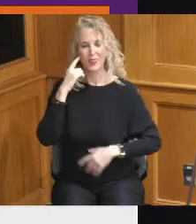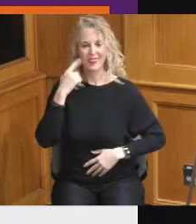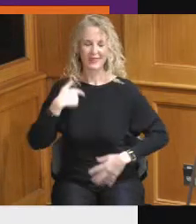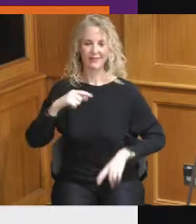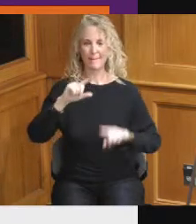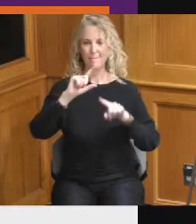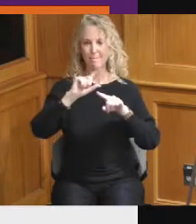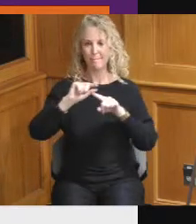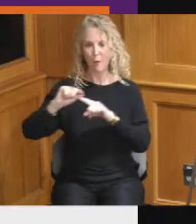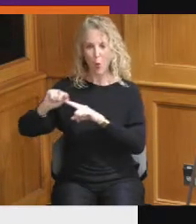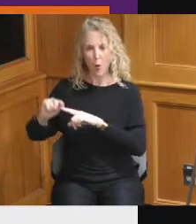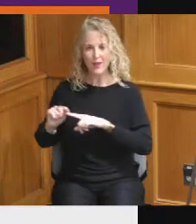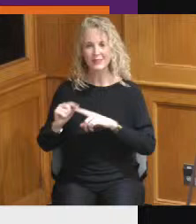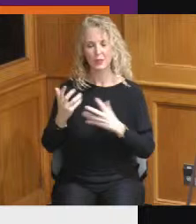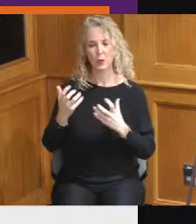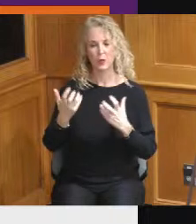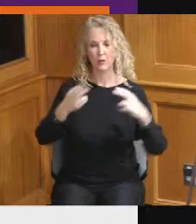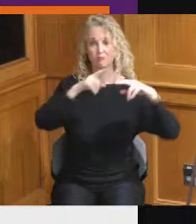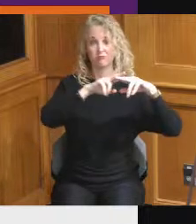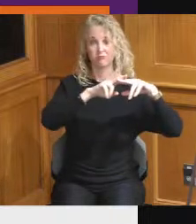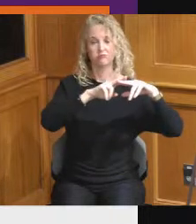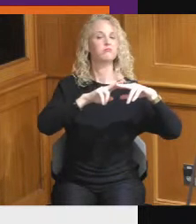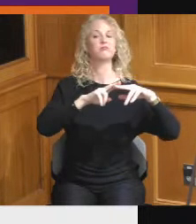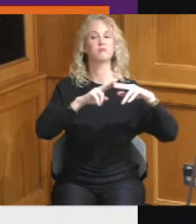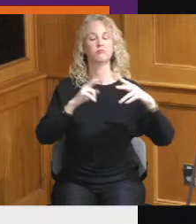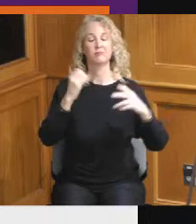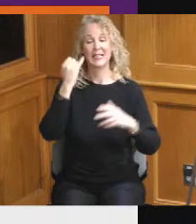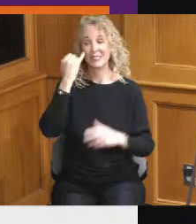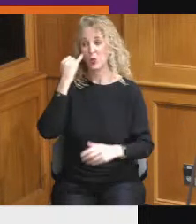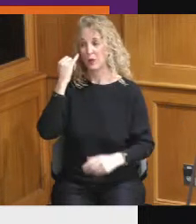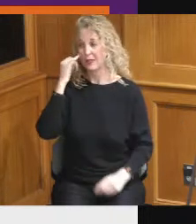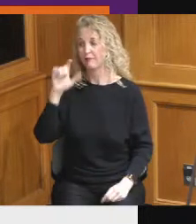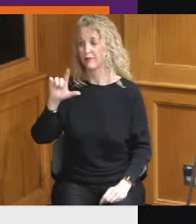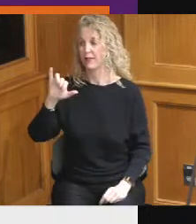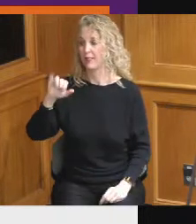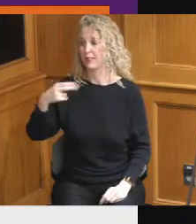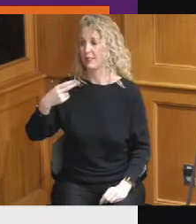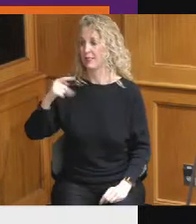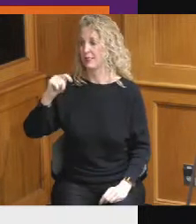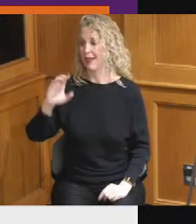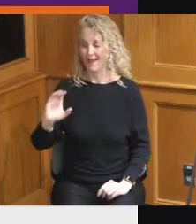which ultimately gets maximizes the ability to get these liex which is the biggest pot of money